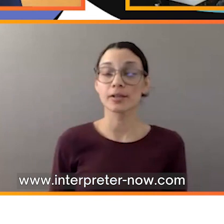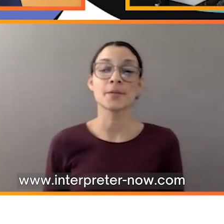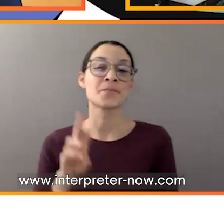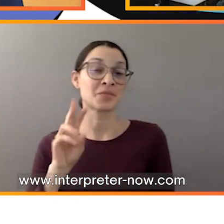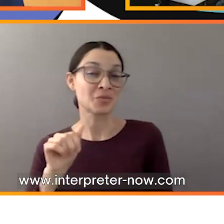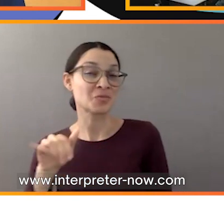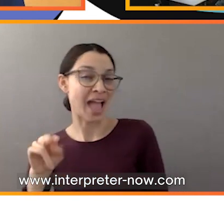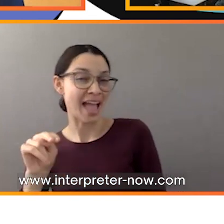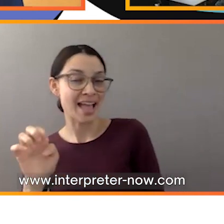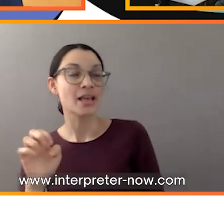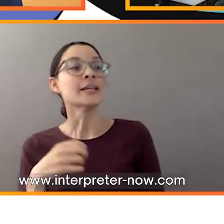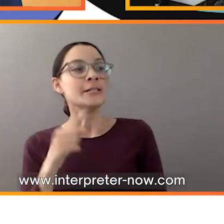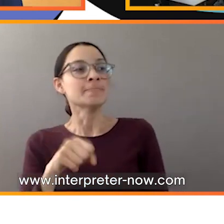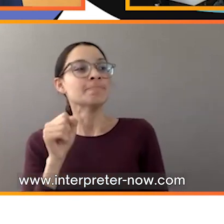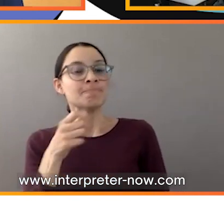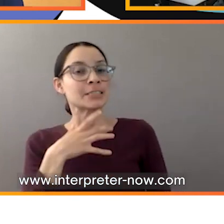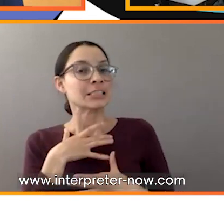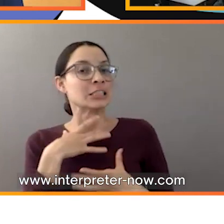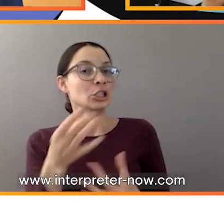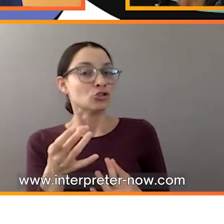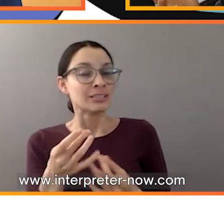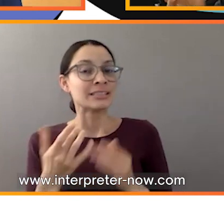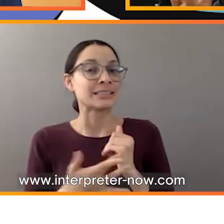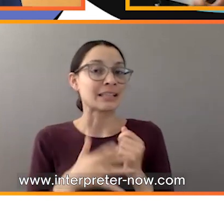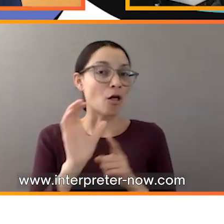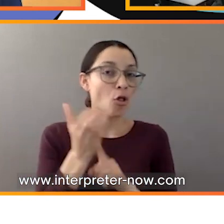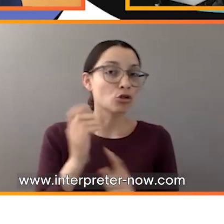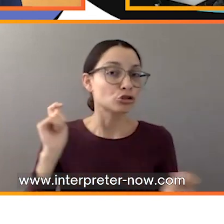a Black man, who has raised venture capital, to now we know we have hundreds.